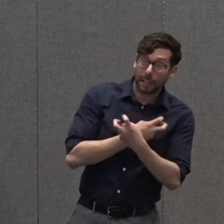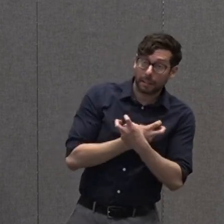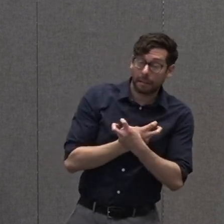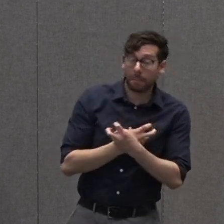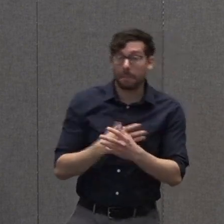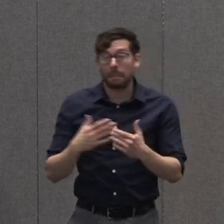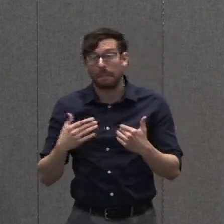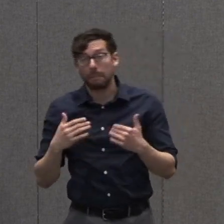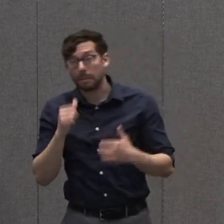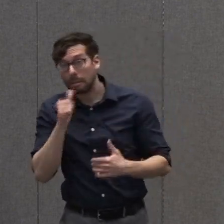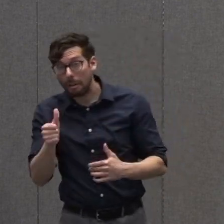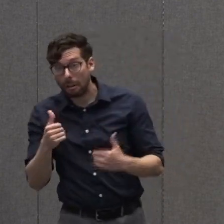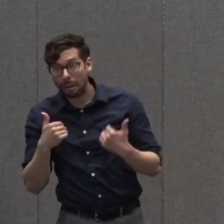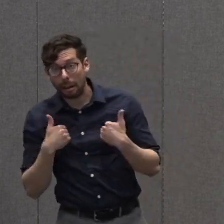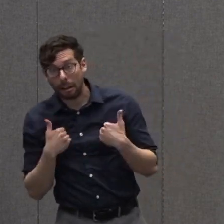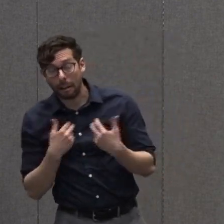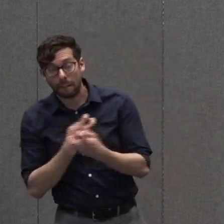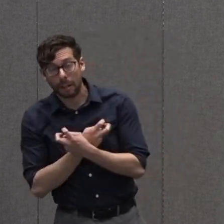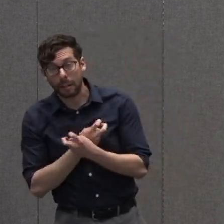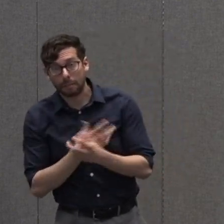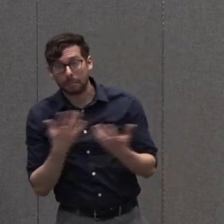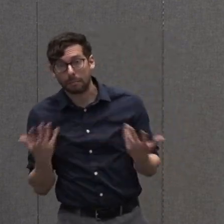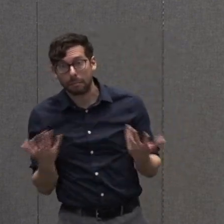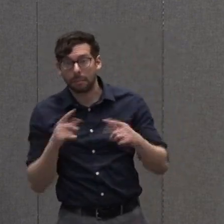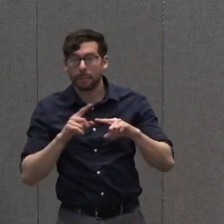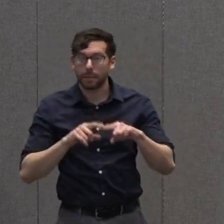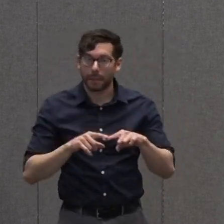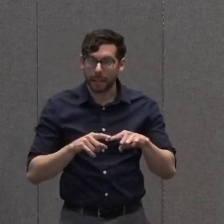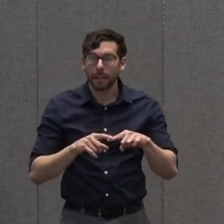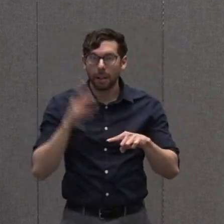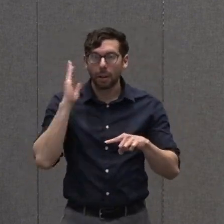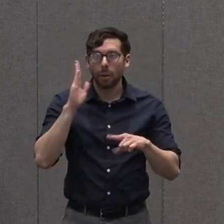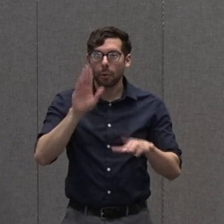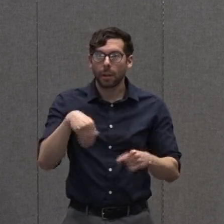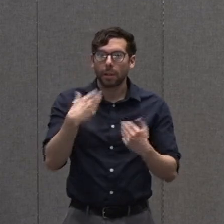And they'll treat you with a medicine called antivenom.